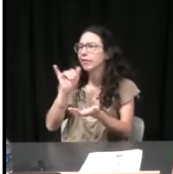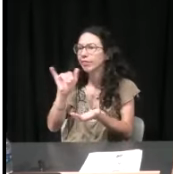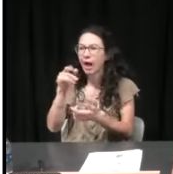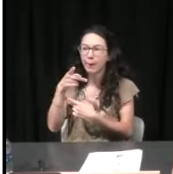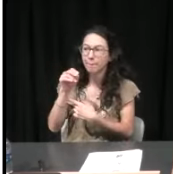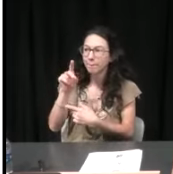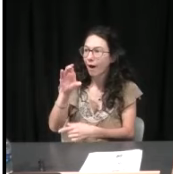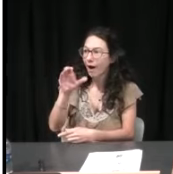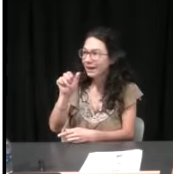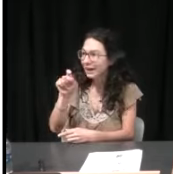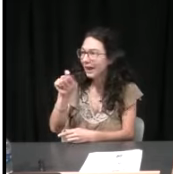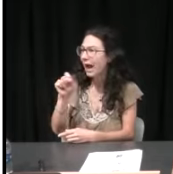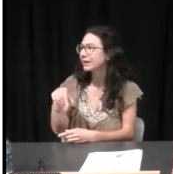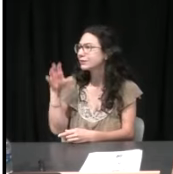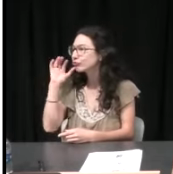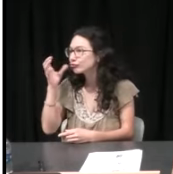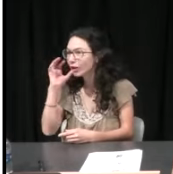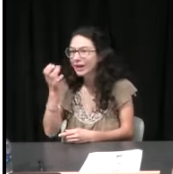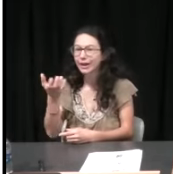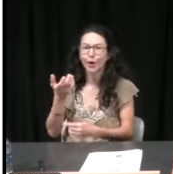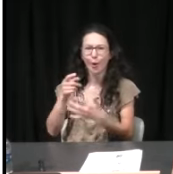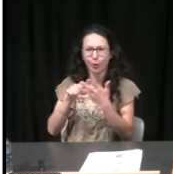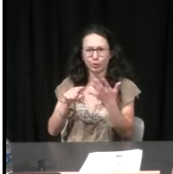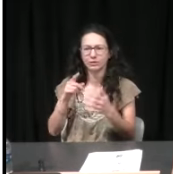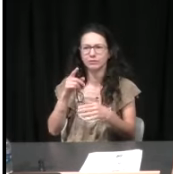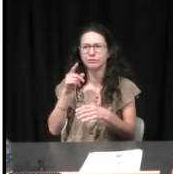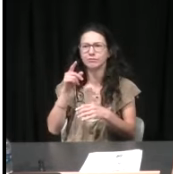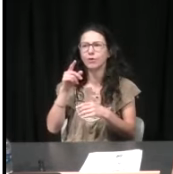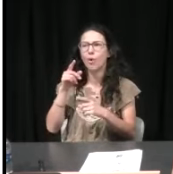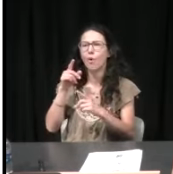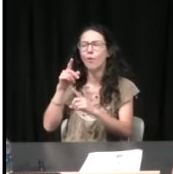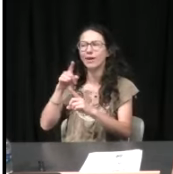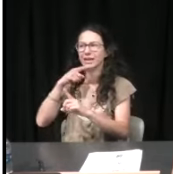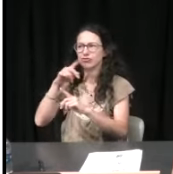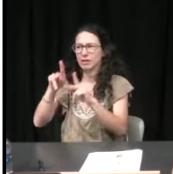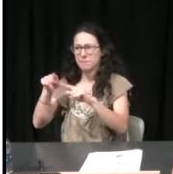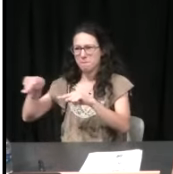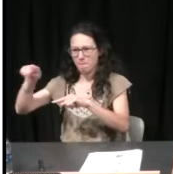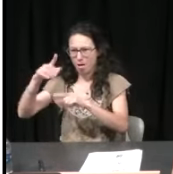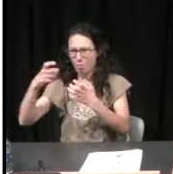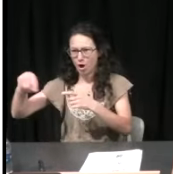unintentional learning so that is learning that you receive through podcast or the radio auditory